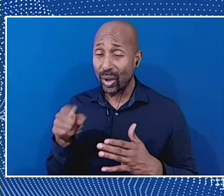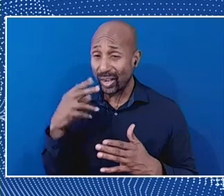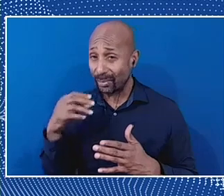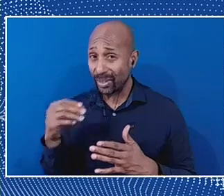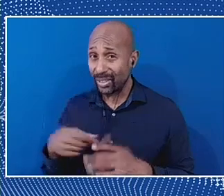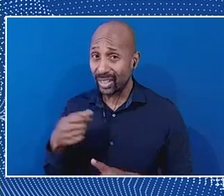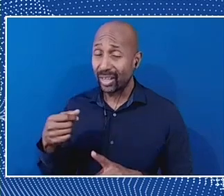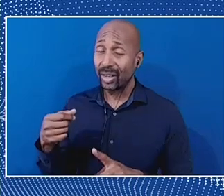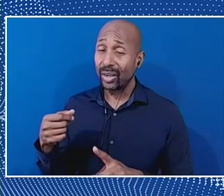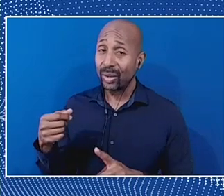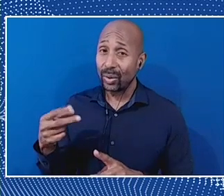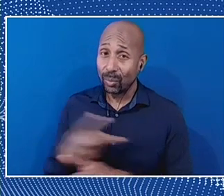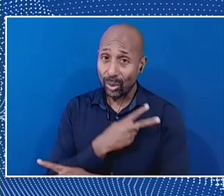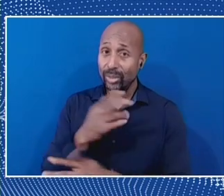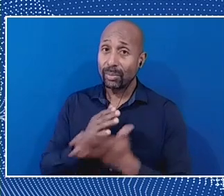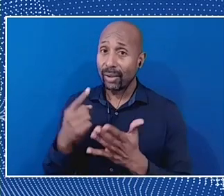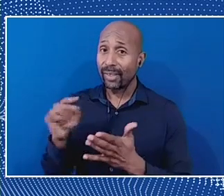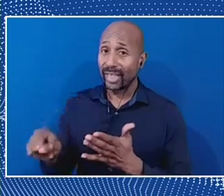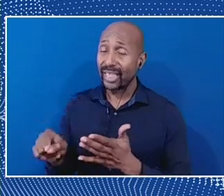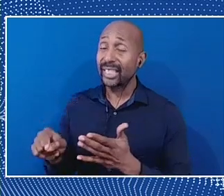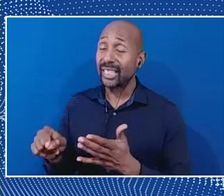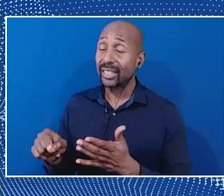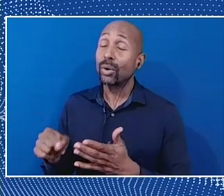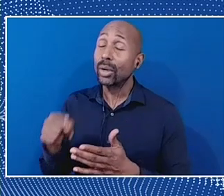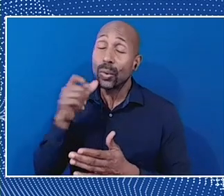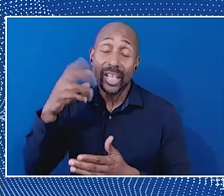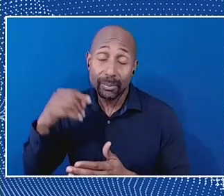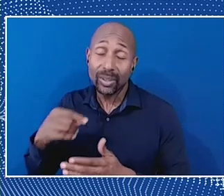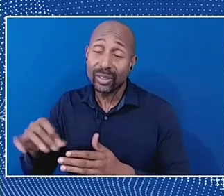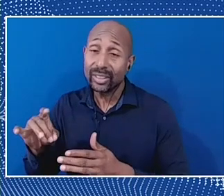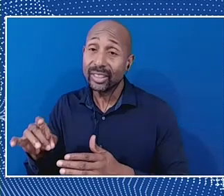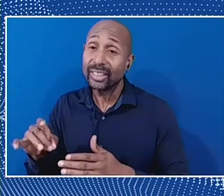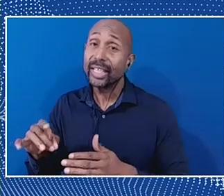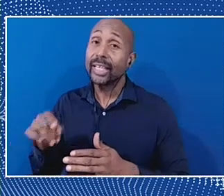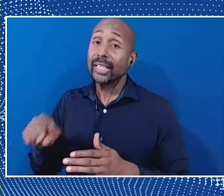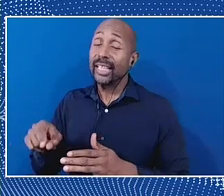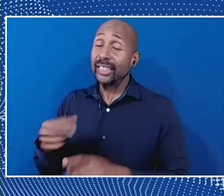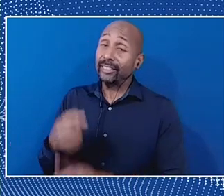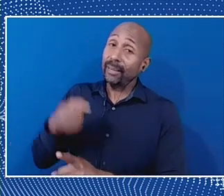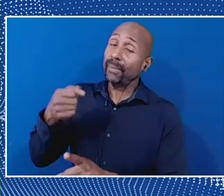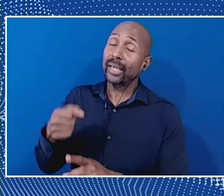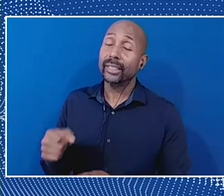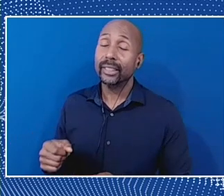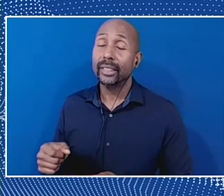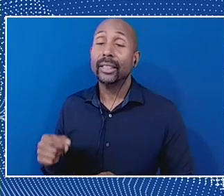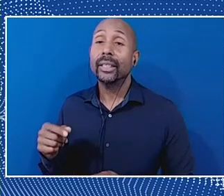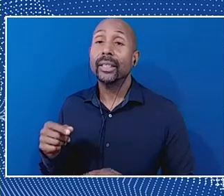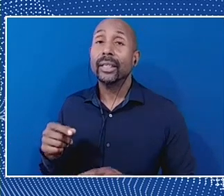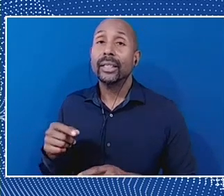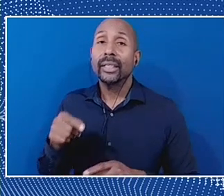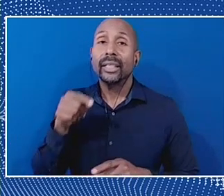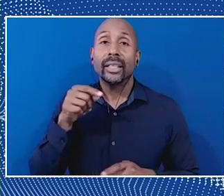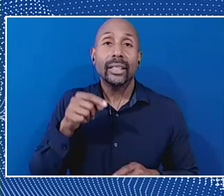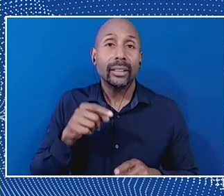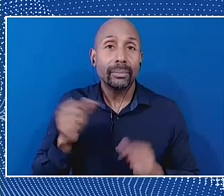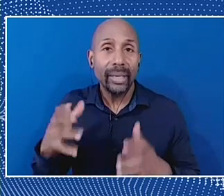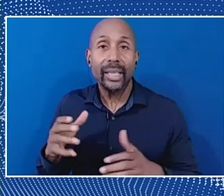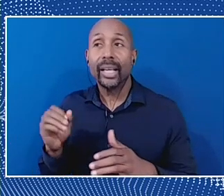As you engage in this crucial additional session, I encourage the Department to approach the issue of hardship and the